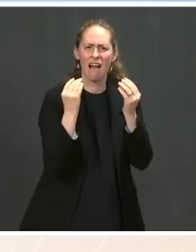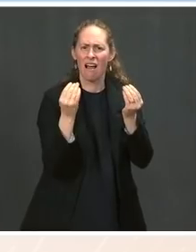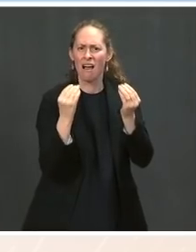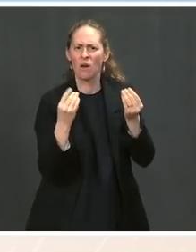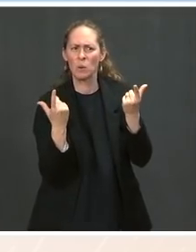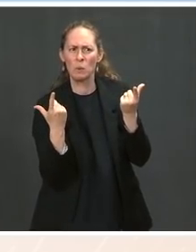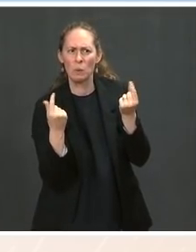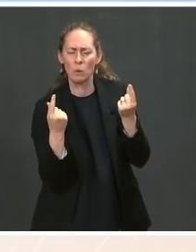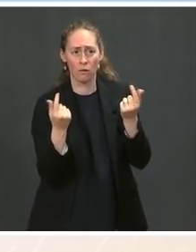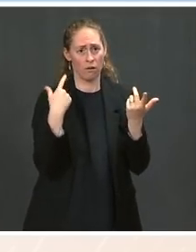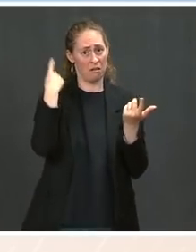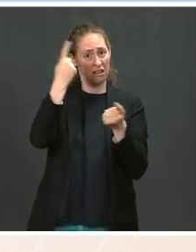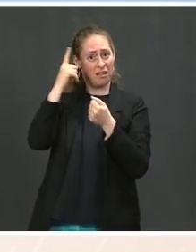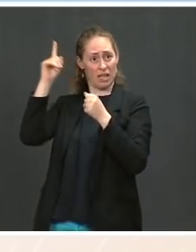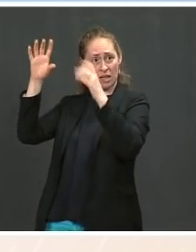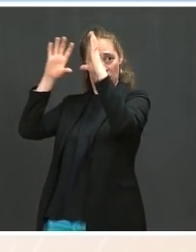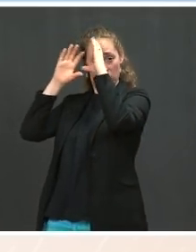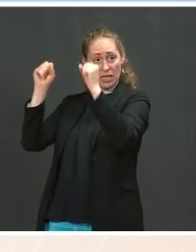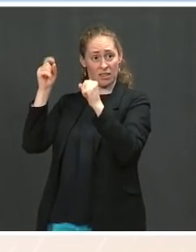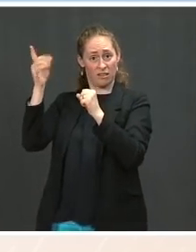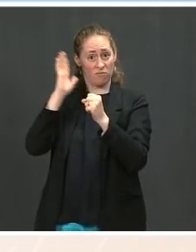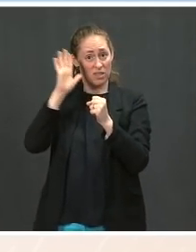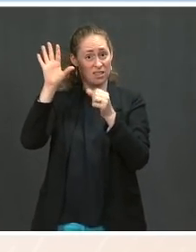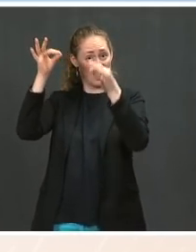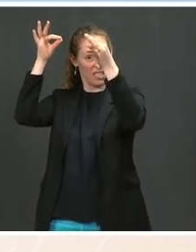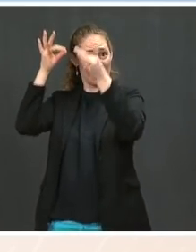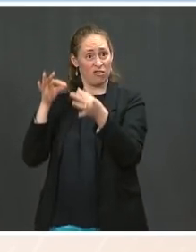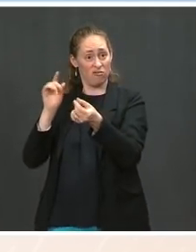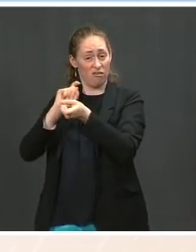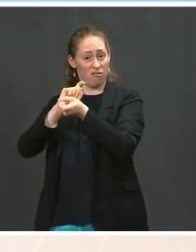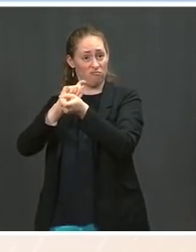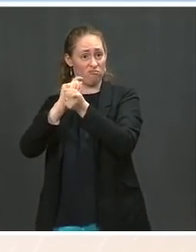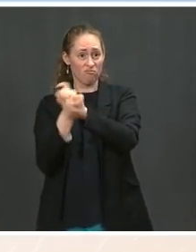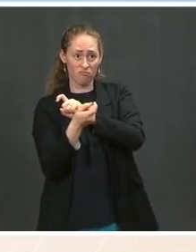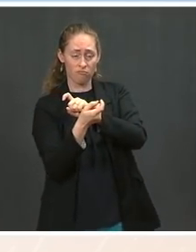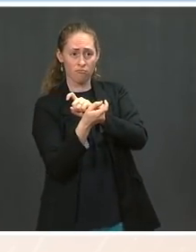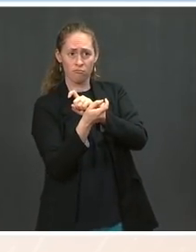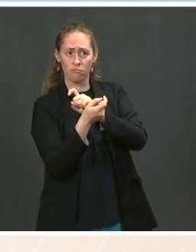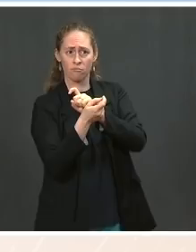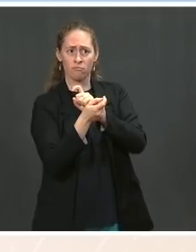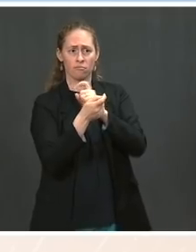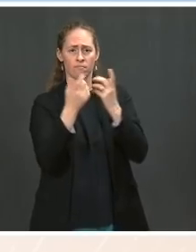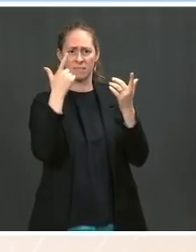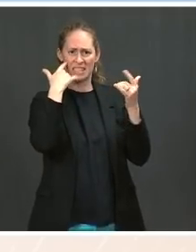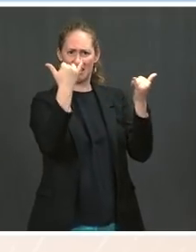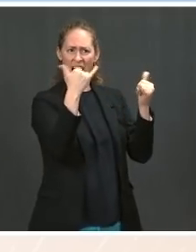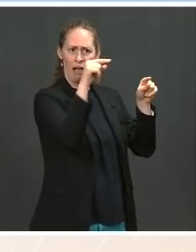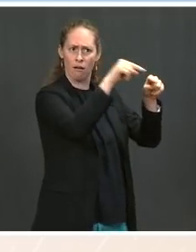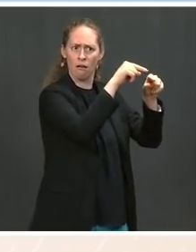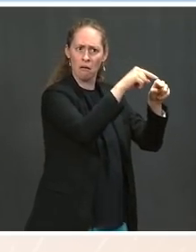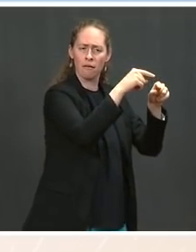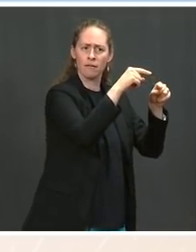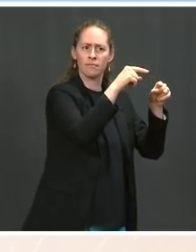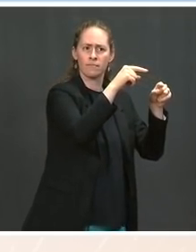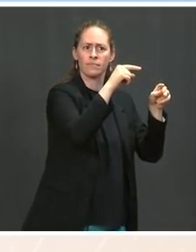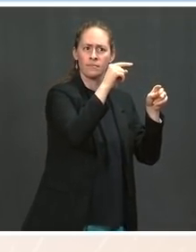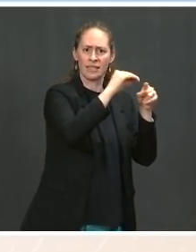to change his mind or extend the deadline if there is a decline in the situation in Afghanistan in the coming months? Ms. Psaki: Well, first, let me say that